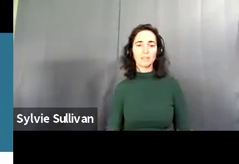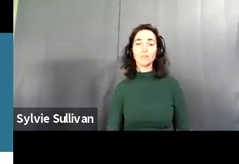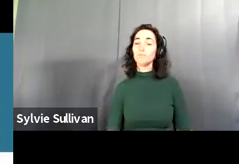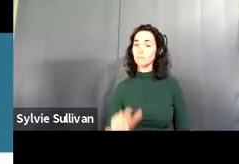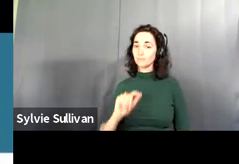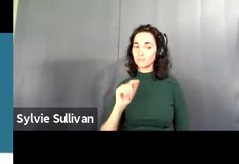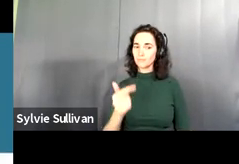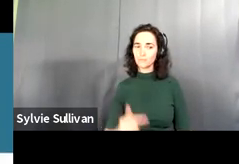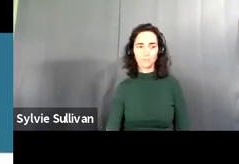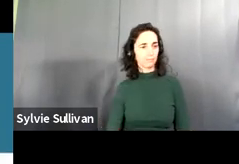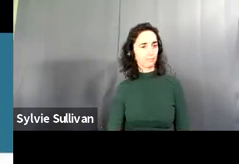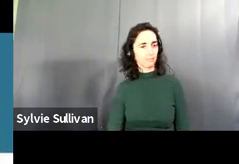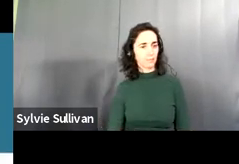Good Charlotte.